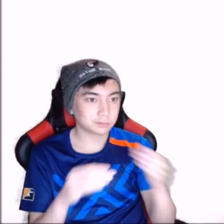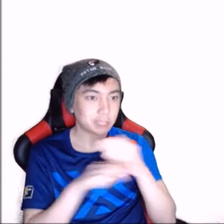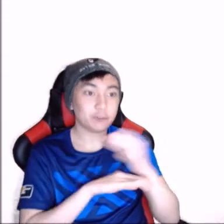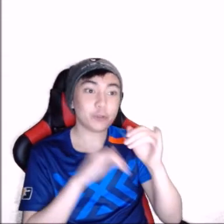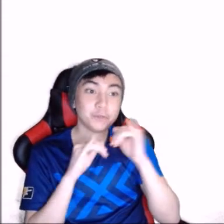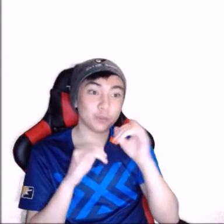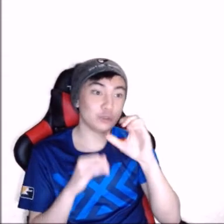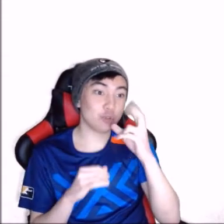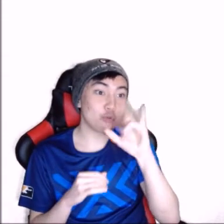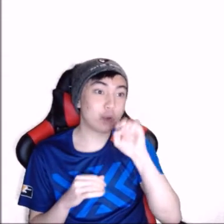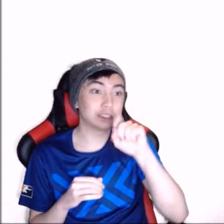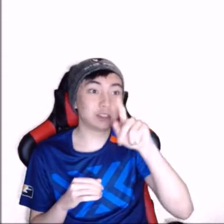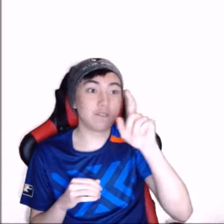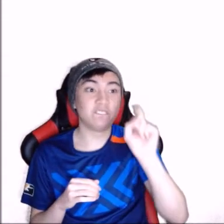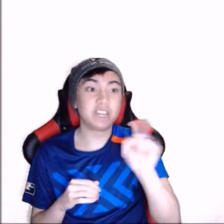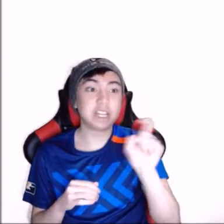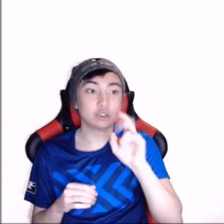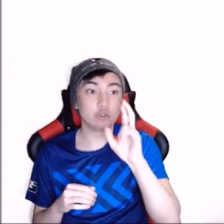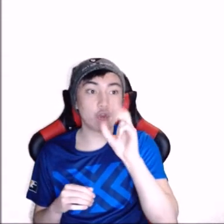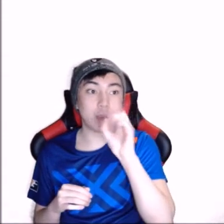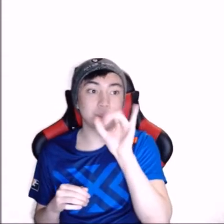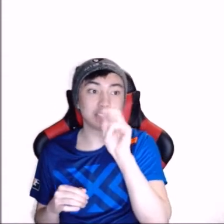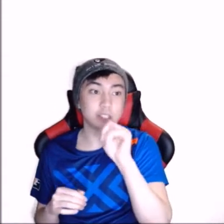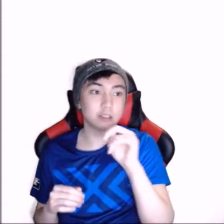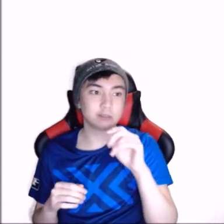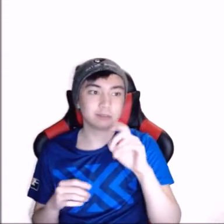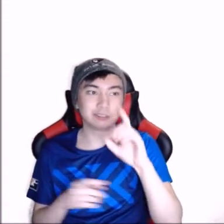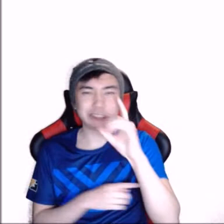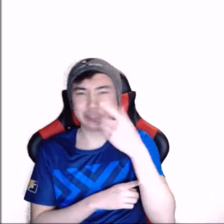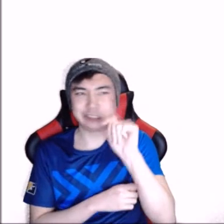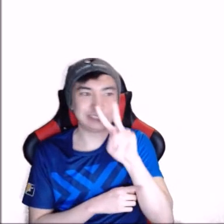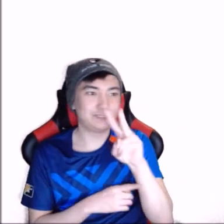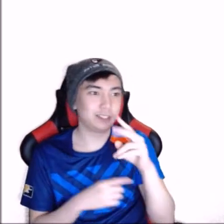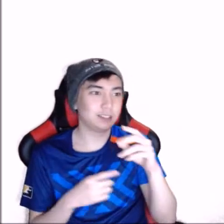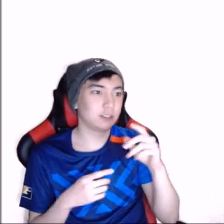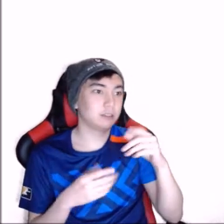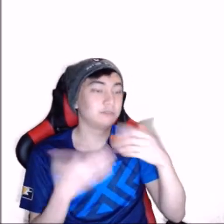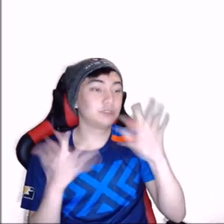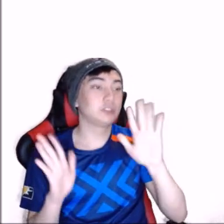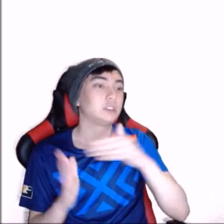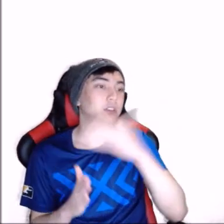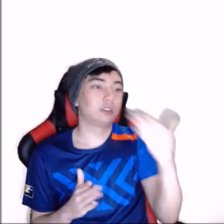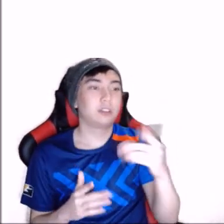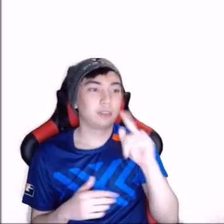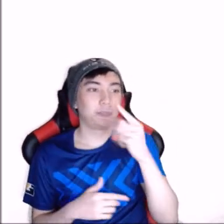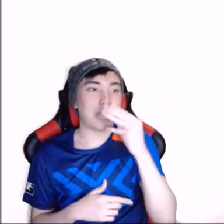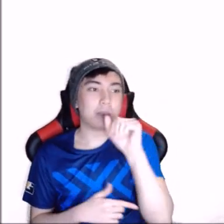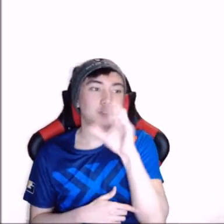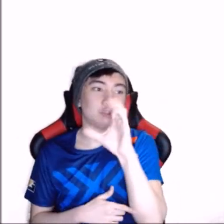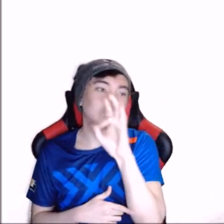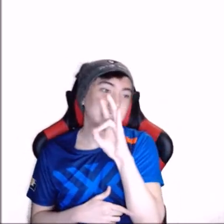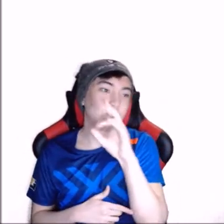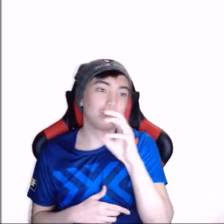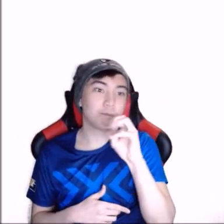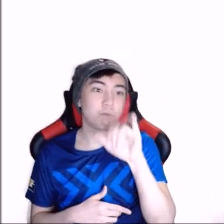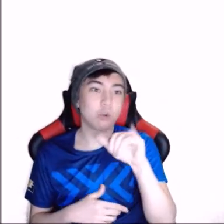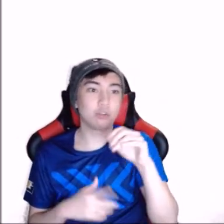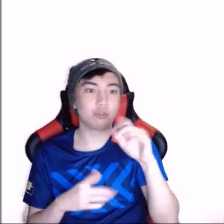After interviewing Christ "Phoenix" Robinson of DeafGamersTV, Thomas "Crow_Se7en" Moy